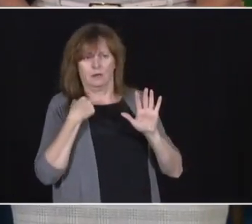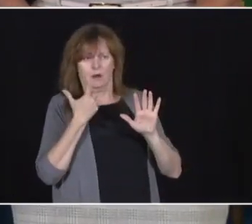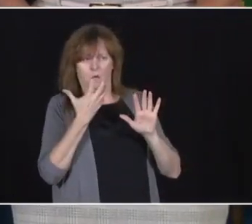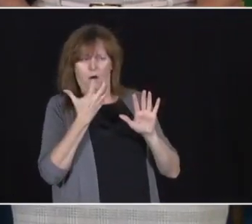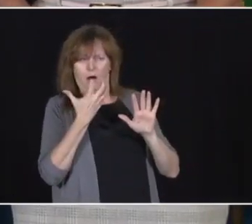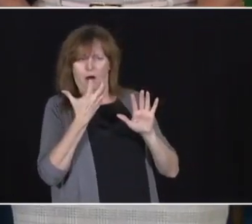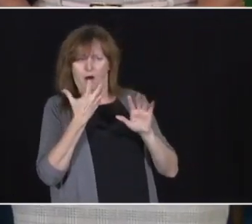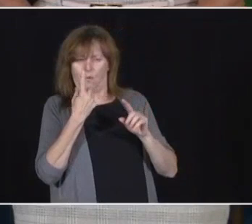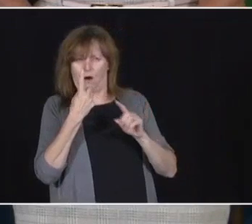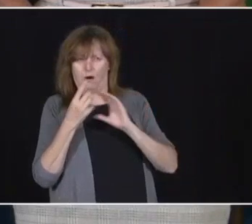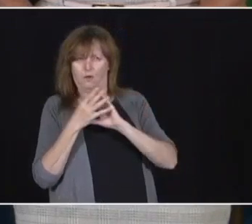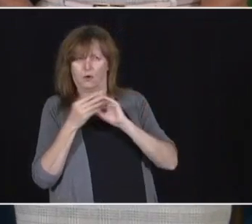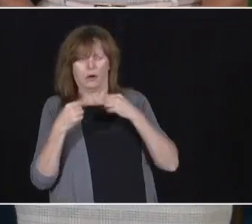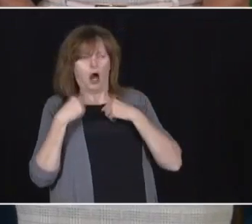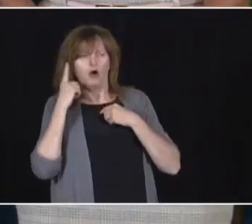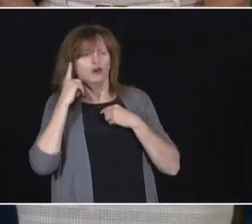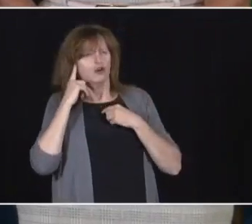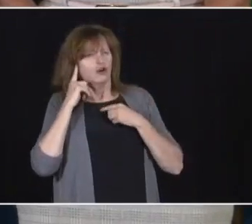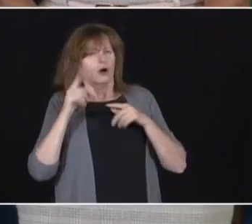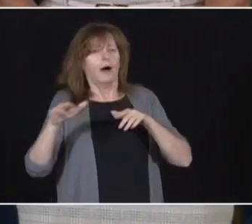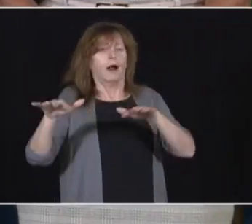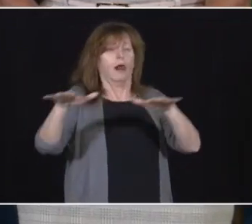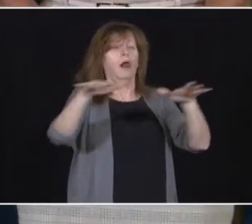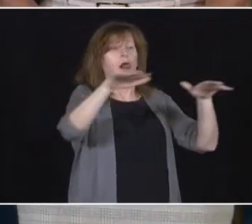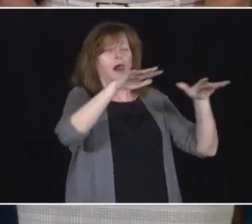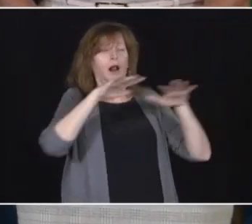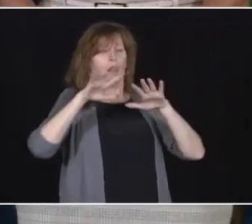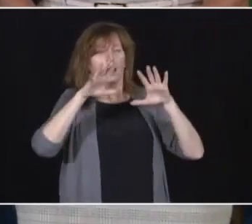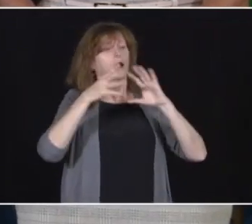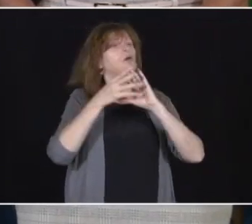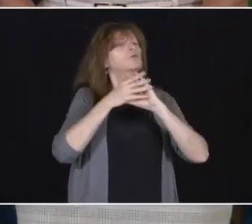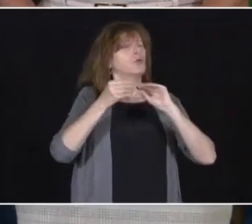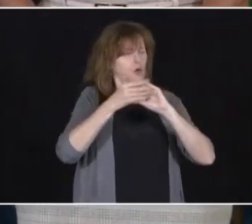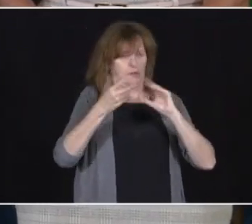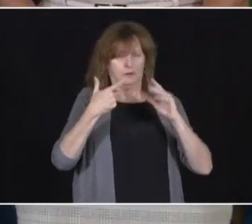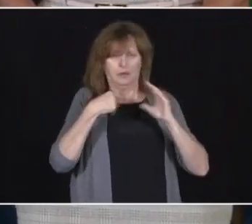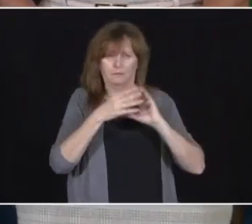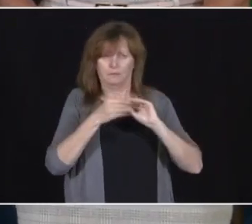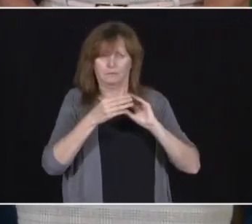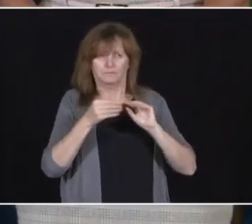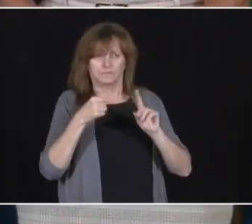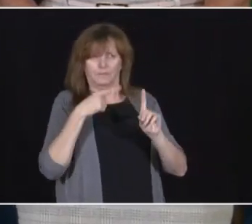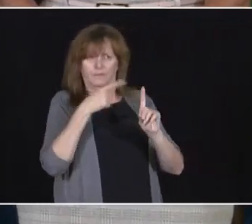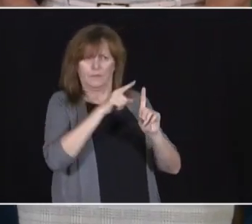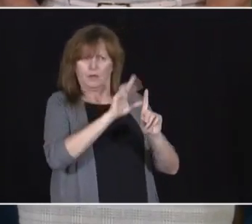the second wave? Well, Collin, I am going to address a story that was floating out there.